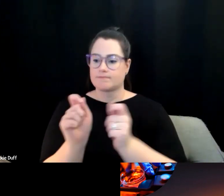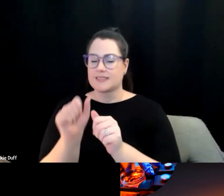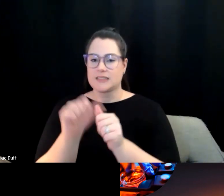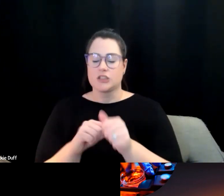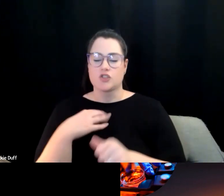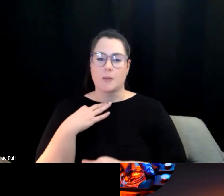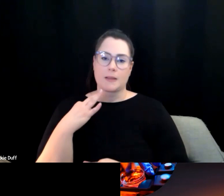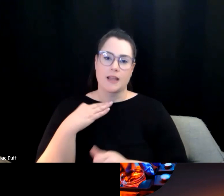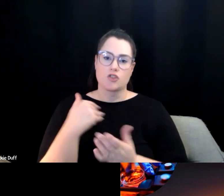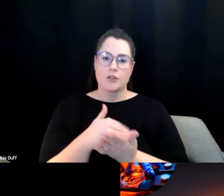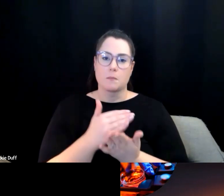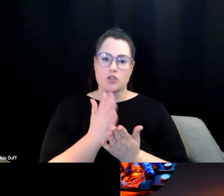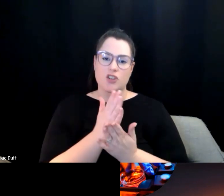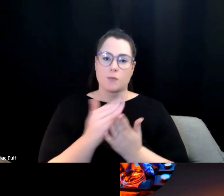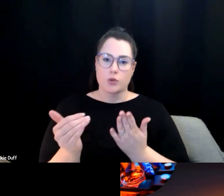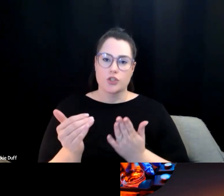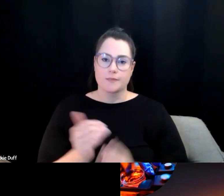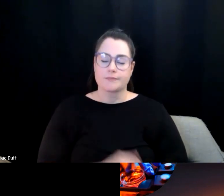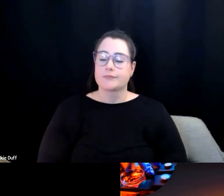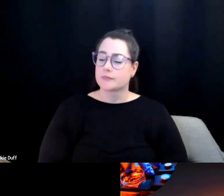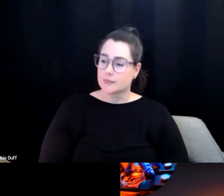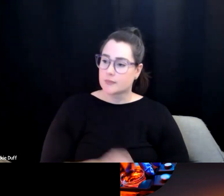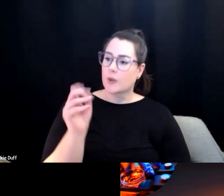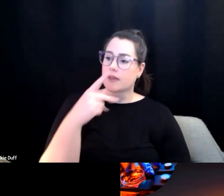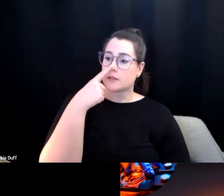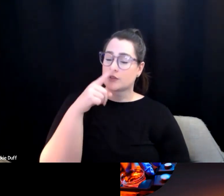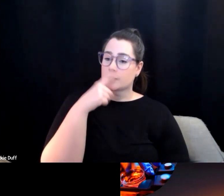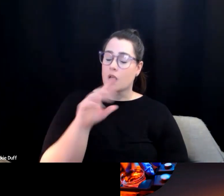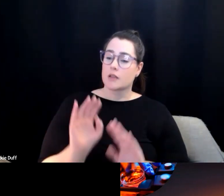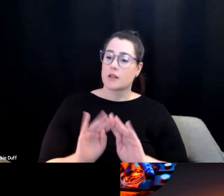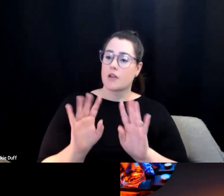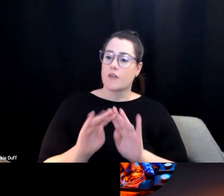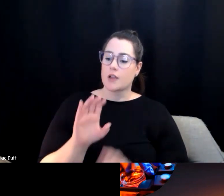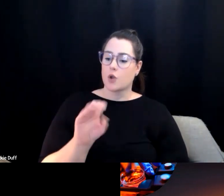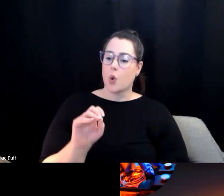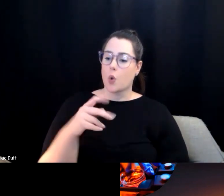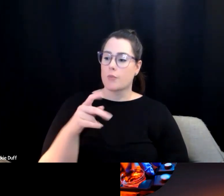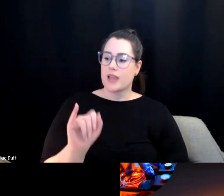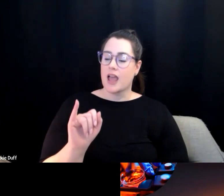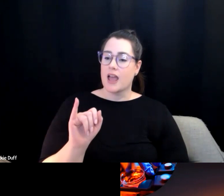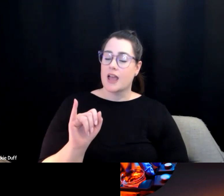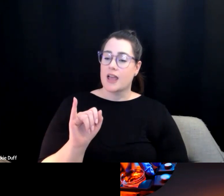Samantha Hunter: Okay. Can you please clarify if co-PIs are allowed in a CAREER proposal? They are not.